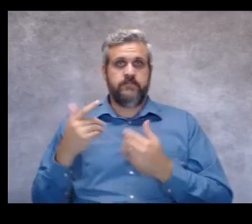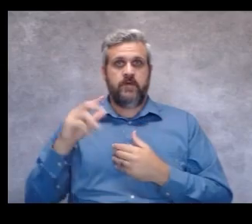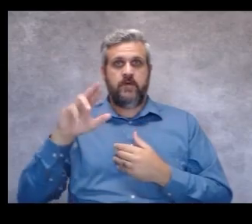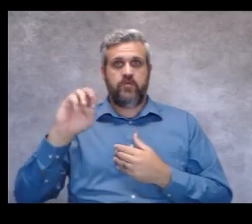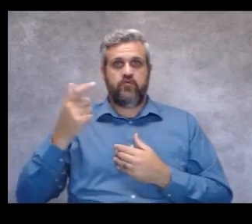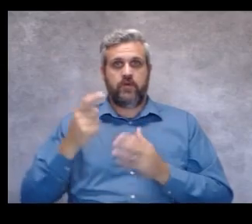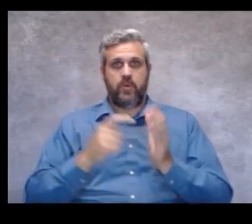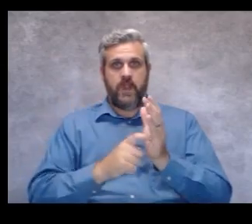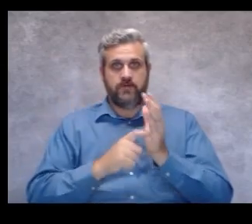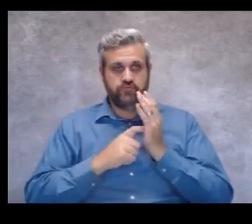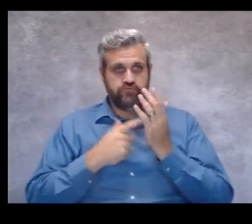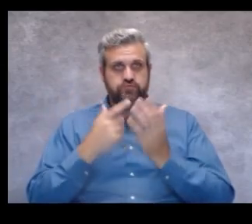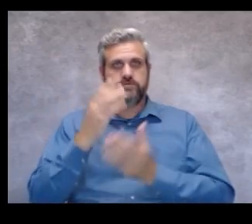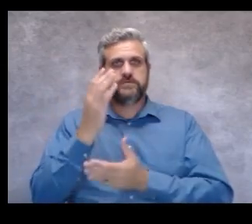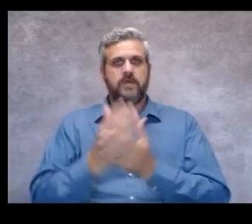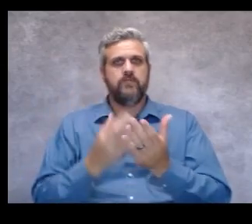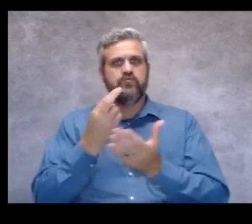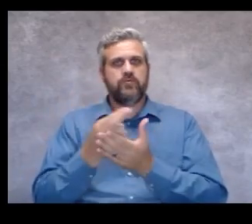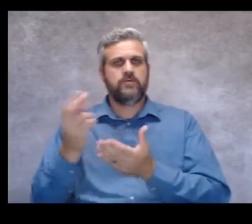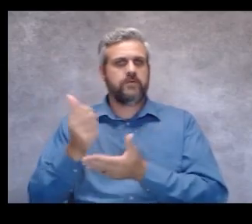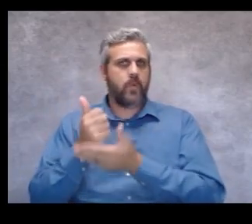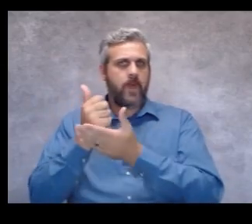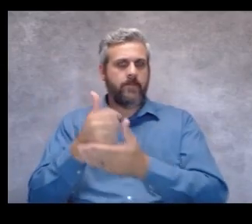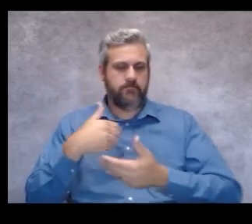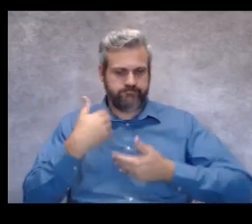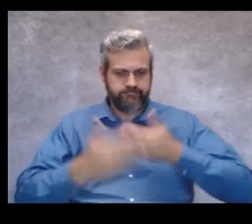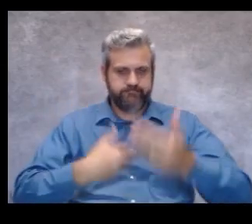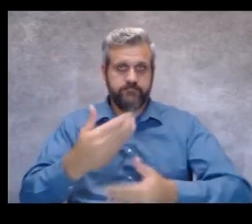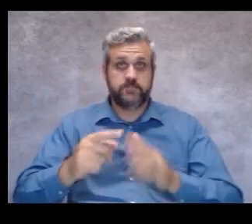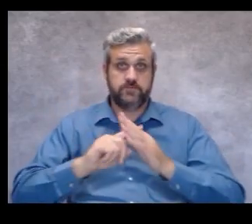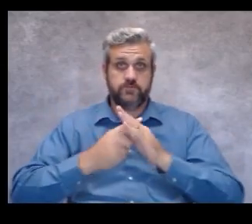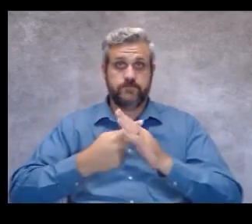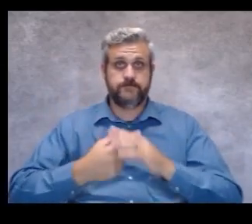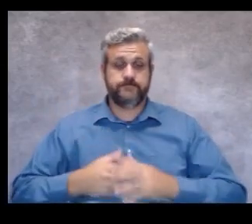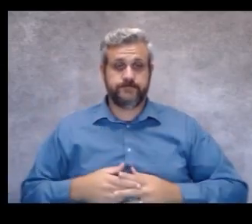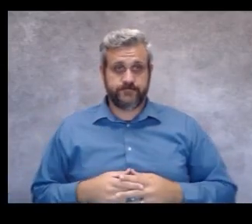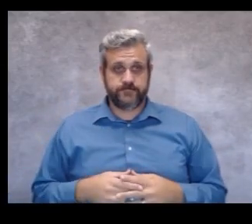regulations and some resources to help them get started.